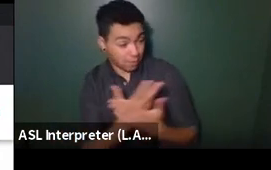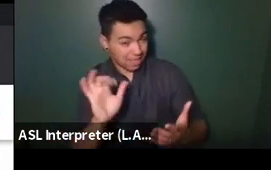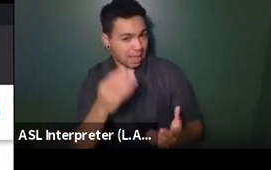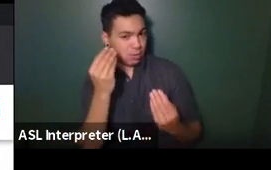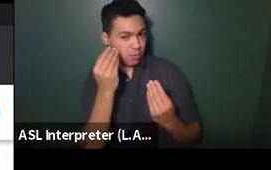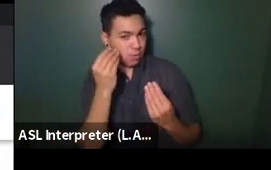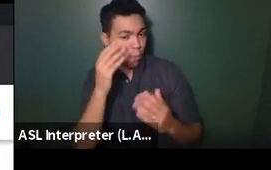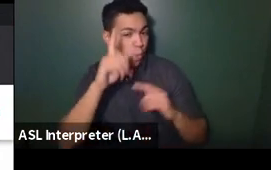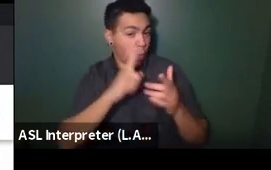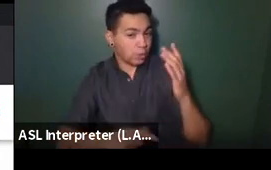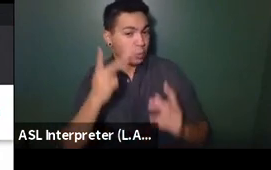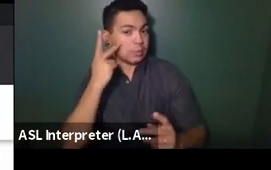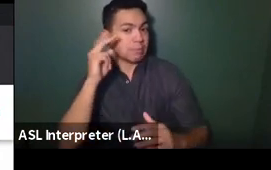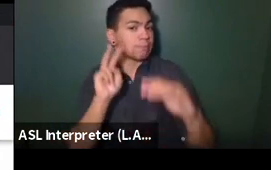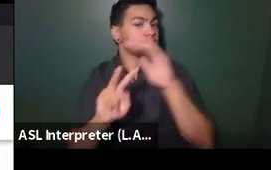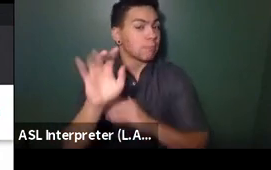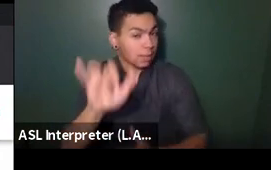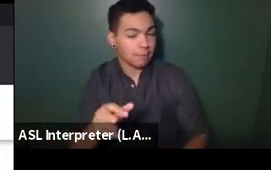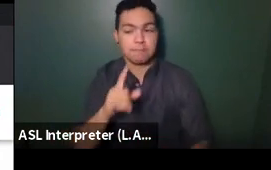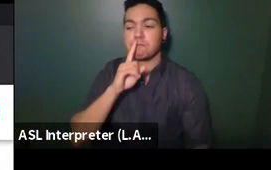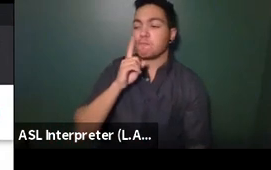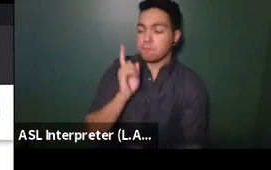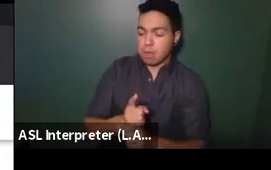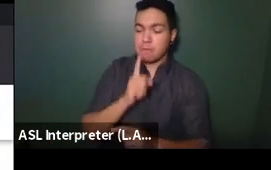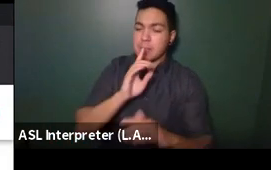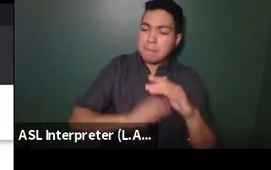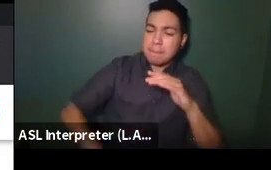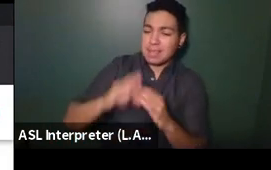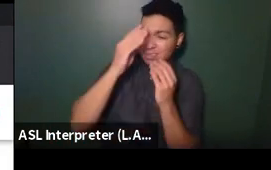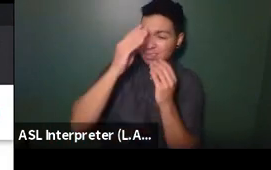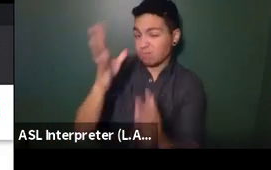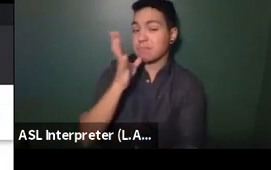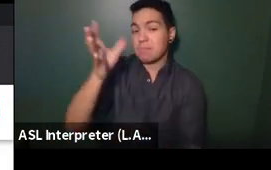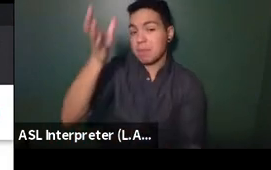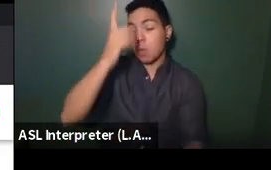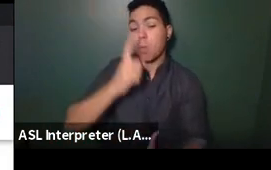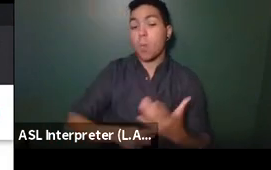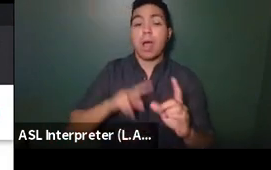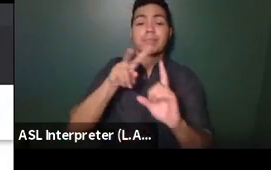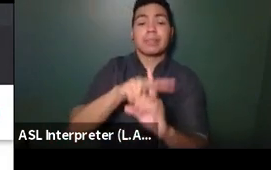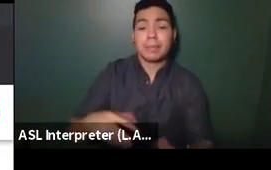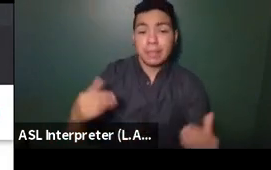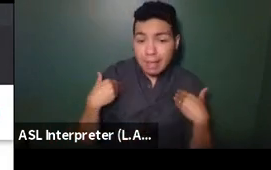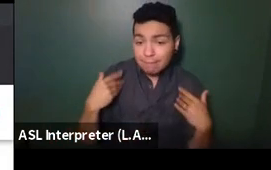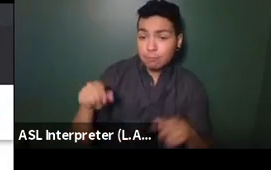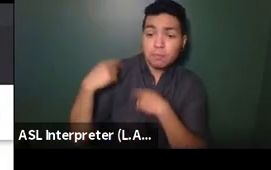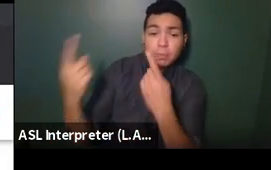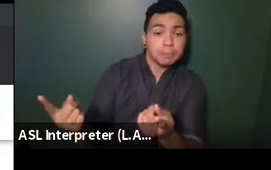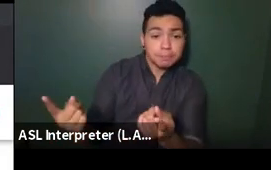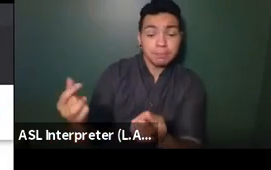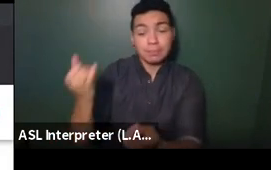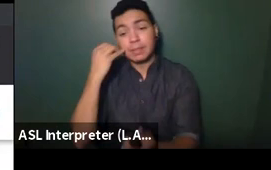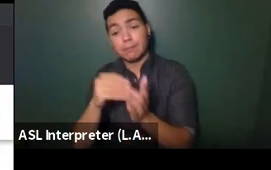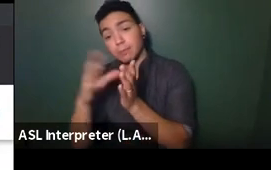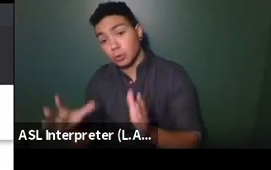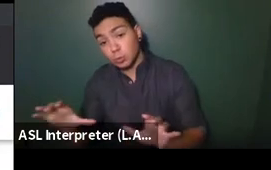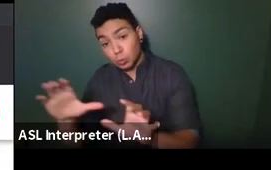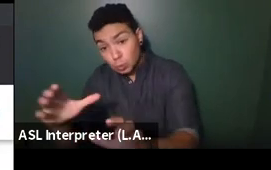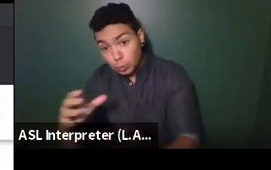Katherine Livick - ESD 112: Very simple, very basic gives your parents, an idea of what's being assigned and an idea of whether their student has missed a lot of that stuff.